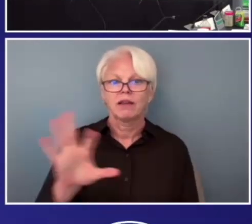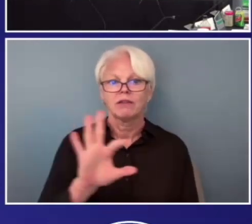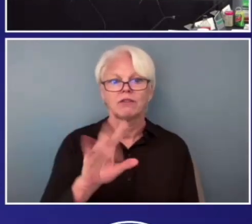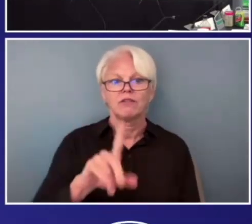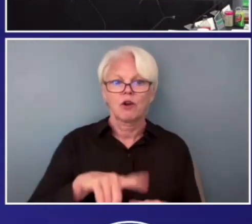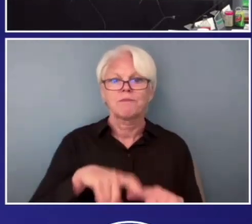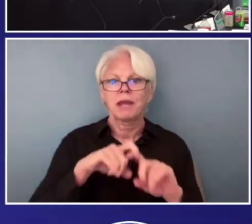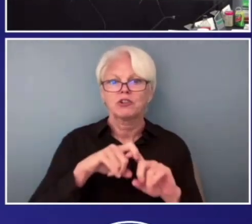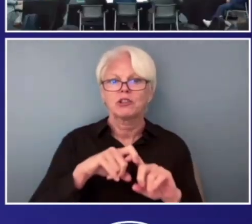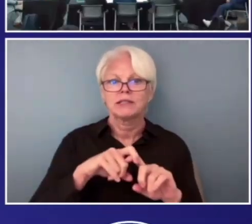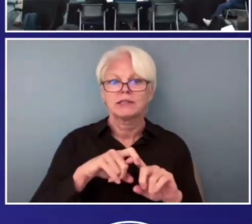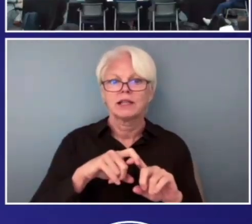I could see thumbs, please.